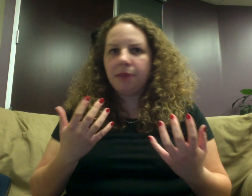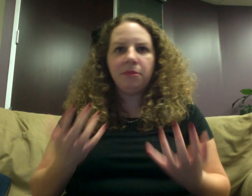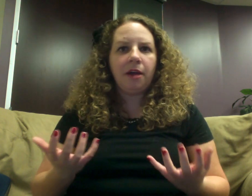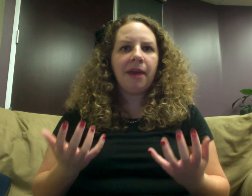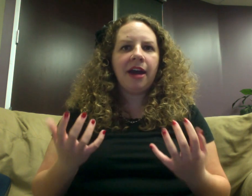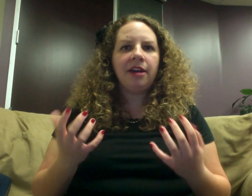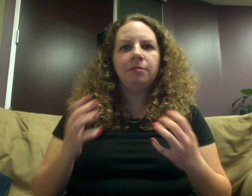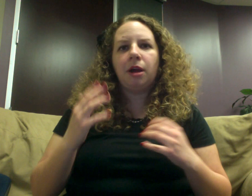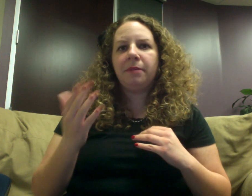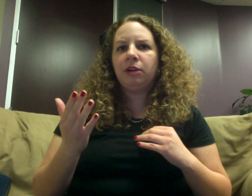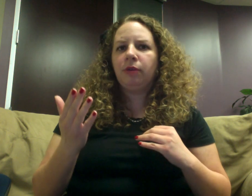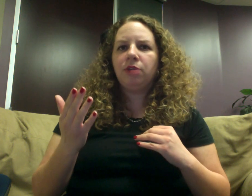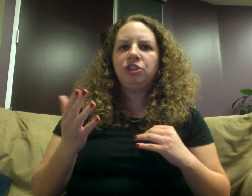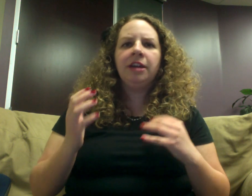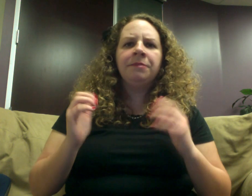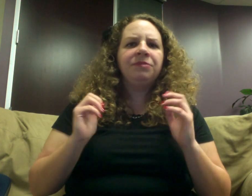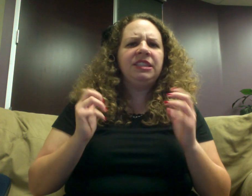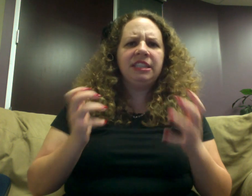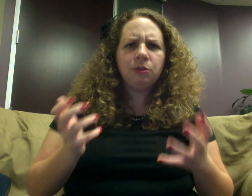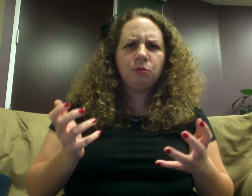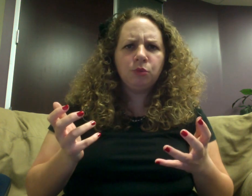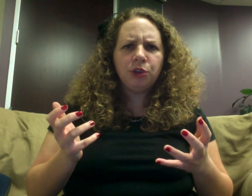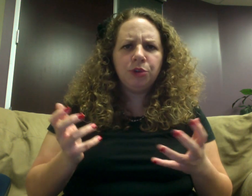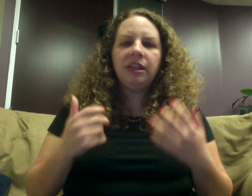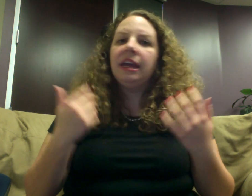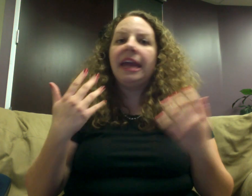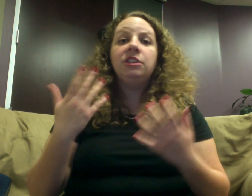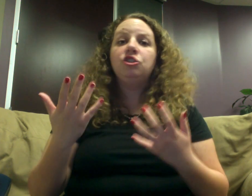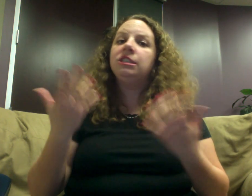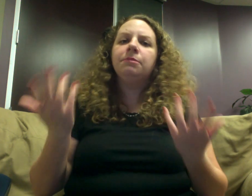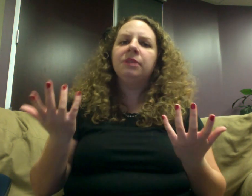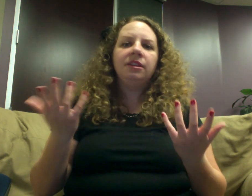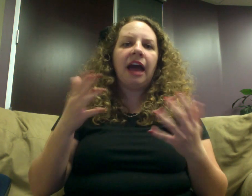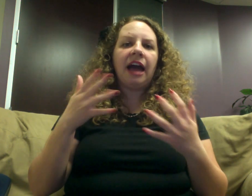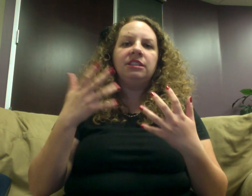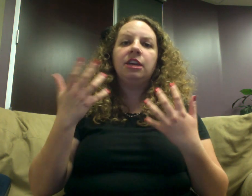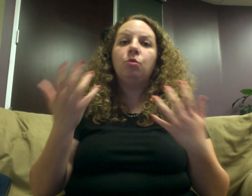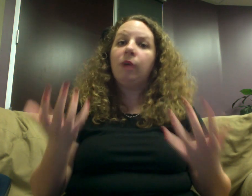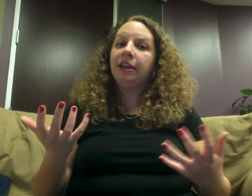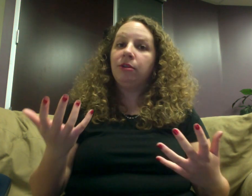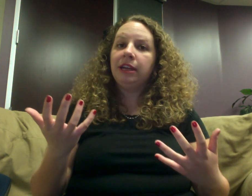I'm not mad, I'm not being grouchy. This isn't rude. It's just simply asking what your name